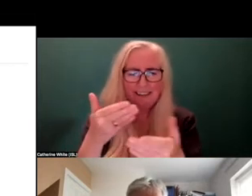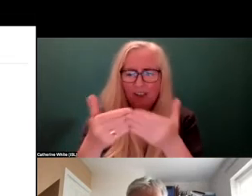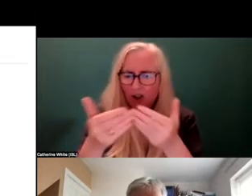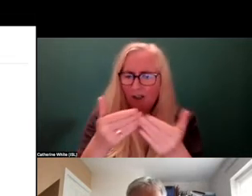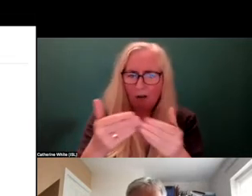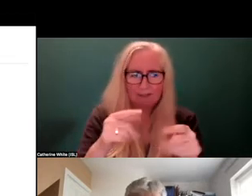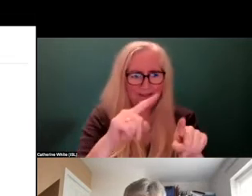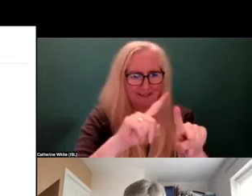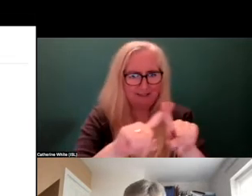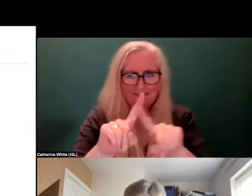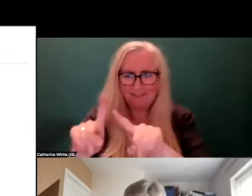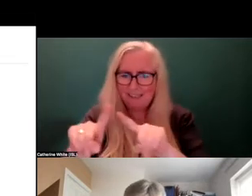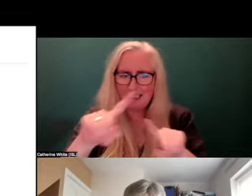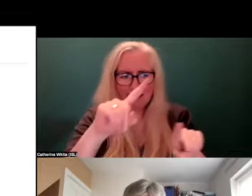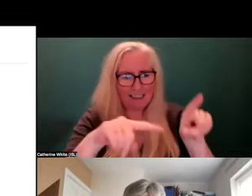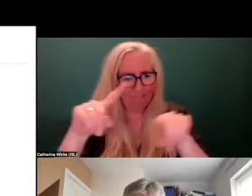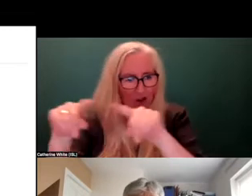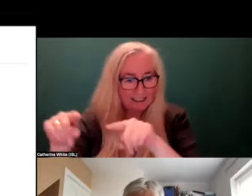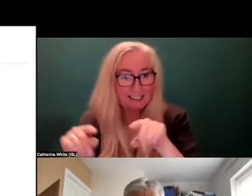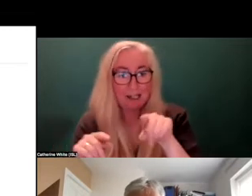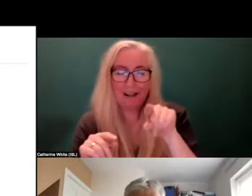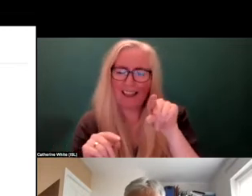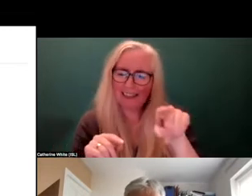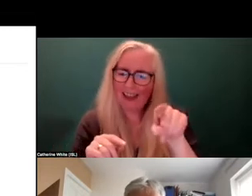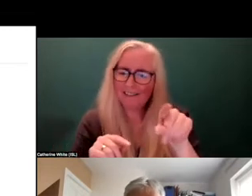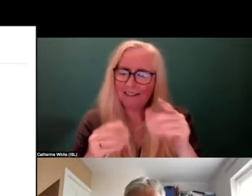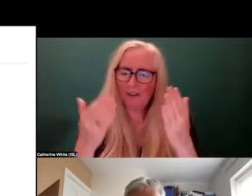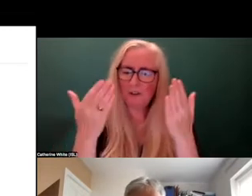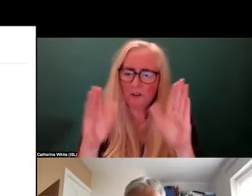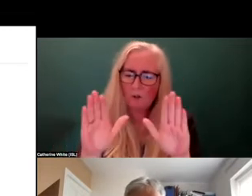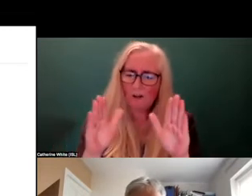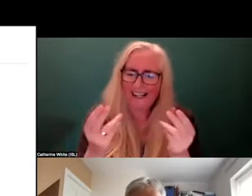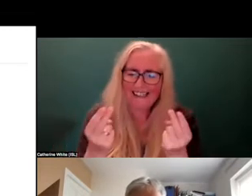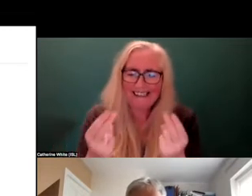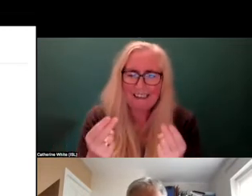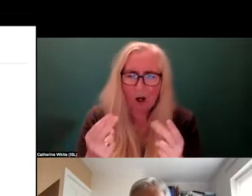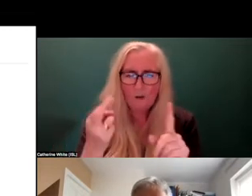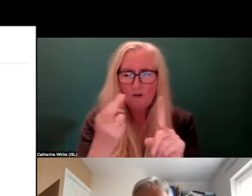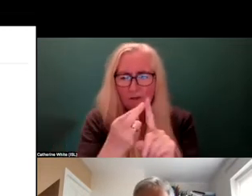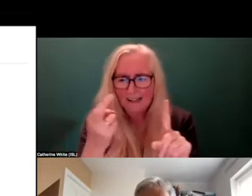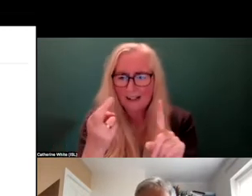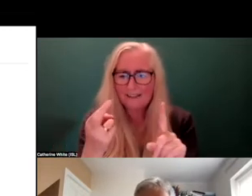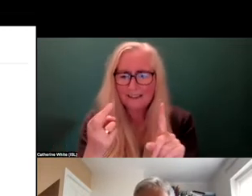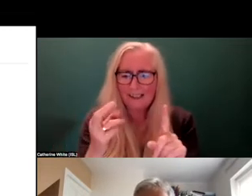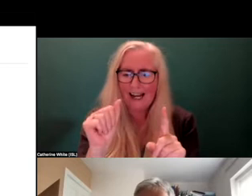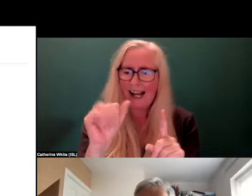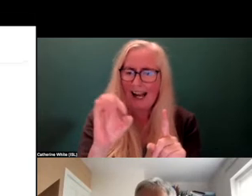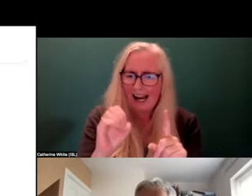address this kind of more diversity. But what it does do is it gets us, I suppose, the need to recognise that